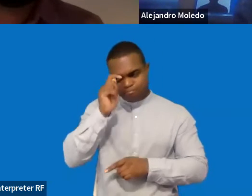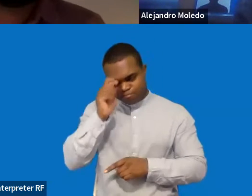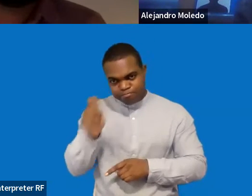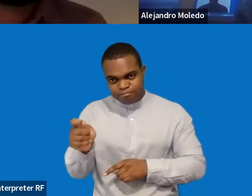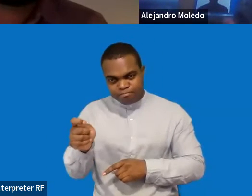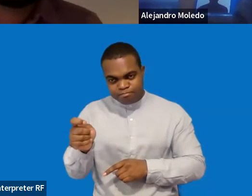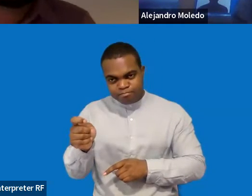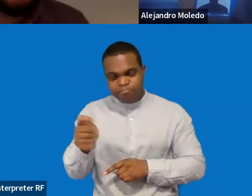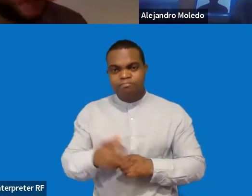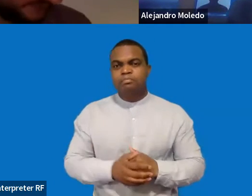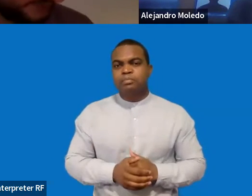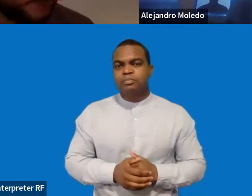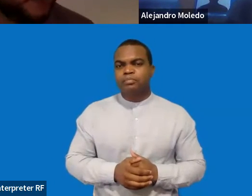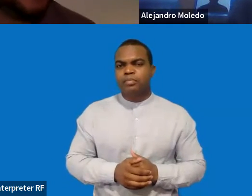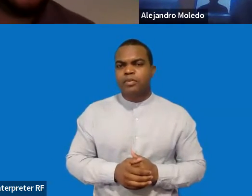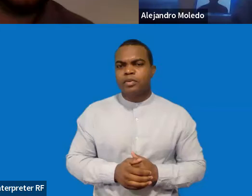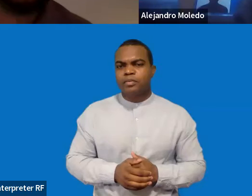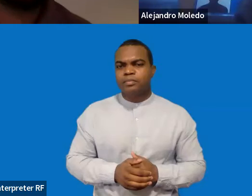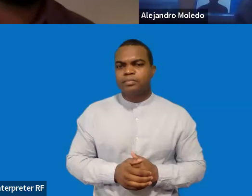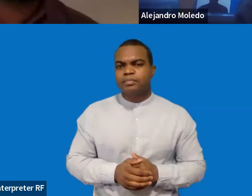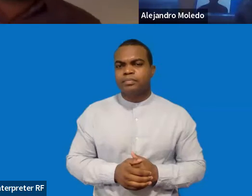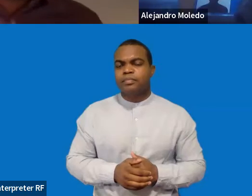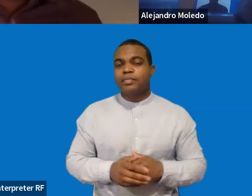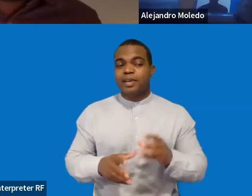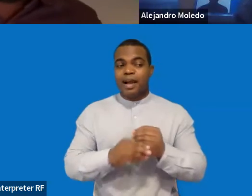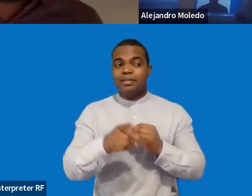It was a very limited scope, as André already mentioned,